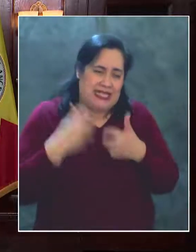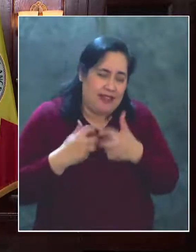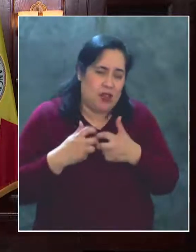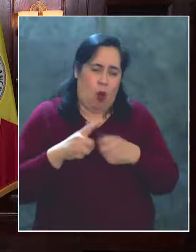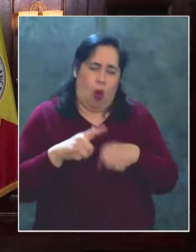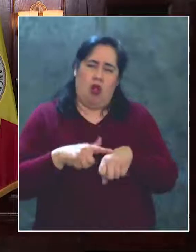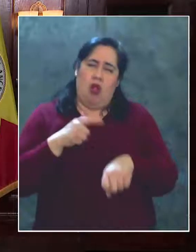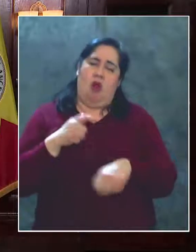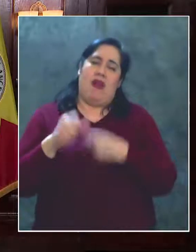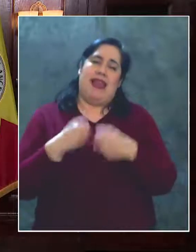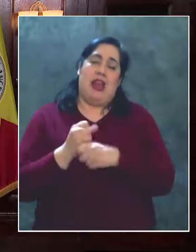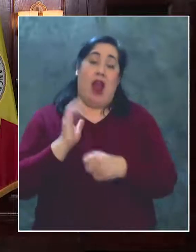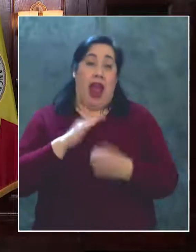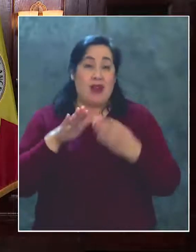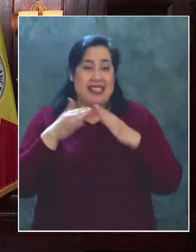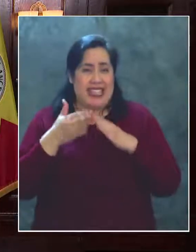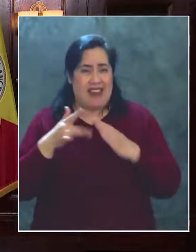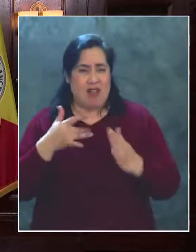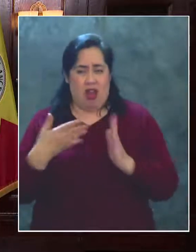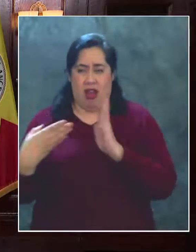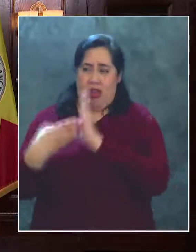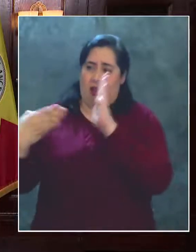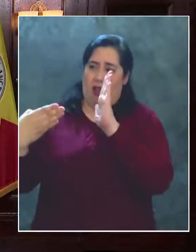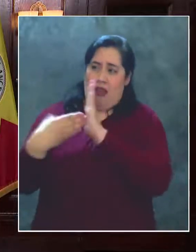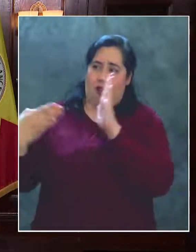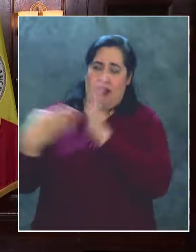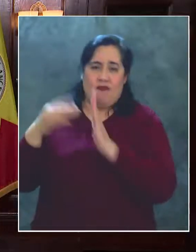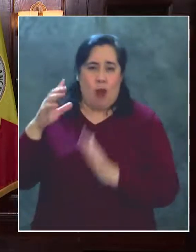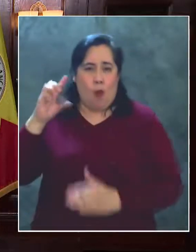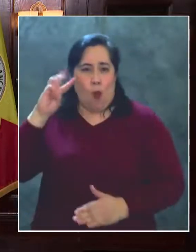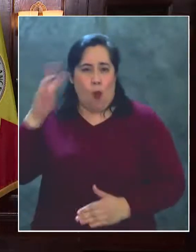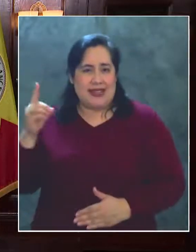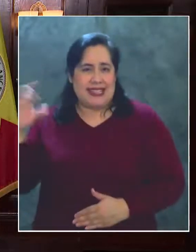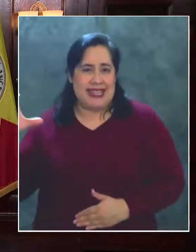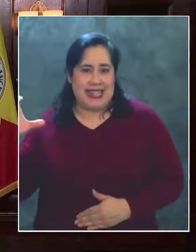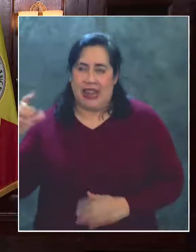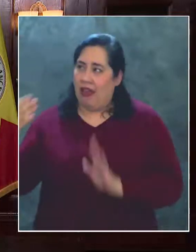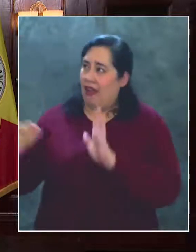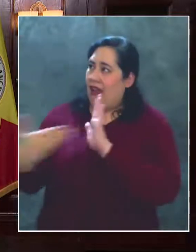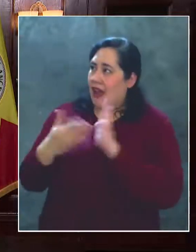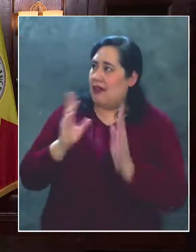AND DIFFICULT YEARS WHERE OUR CITY HAS SEEM TO BE THE TARGET OF WASHINGTON DC.